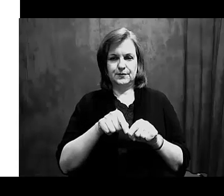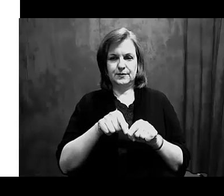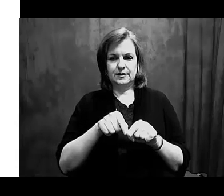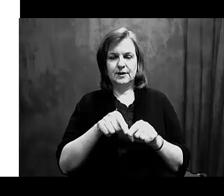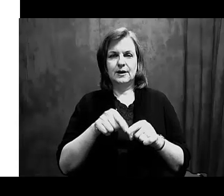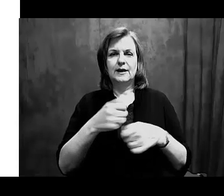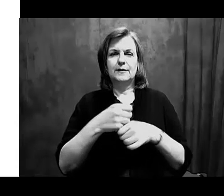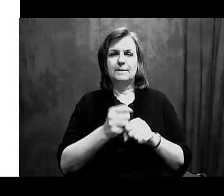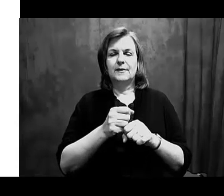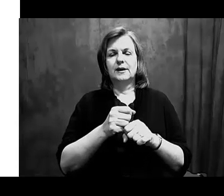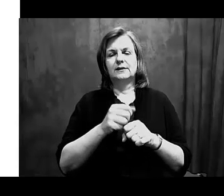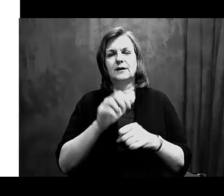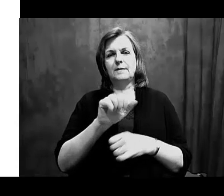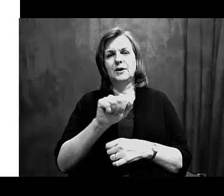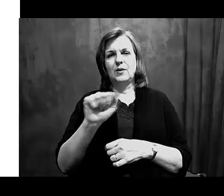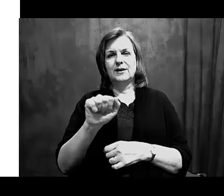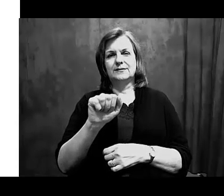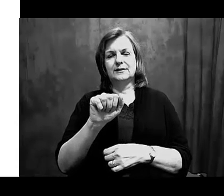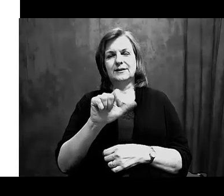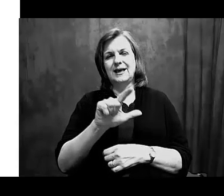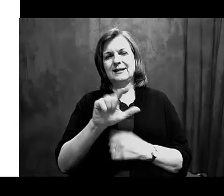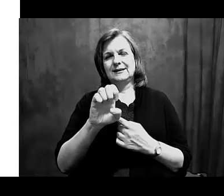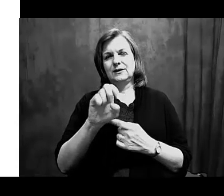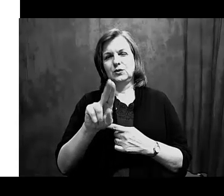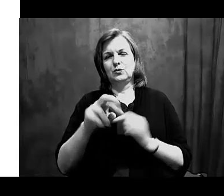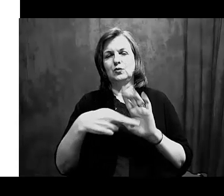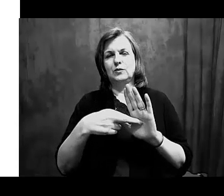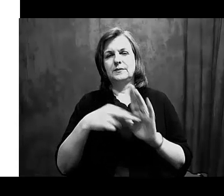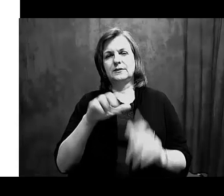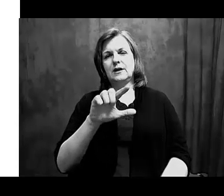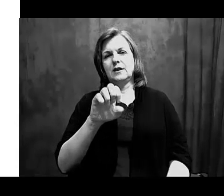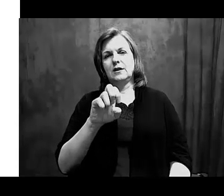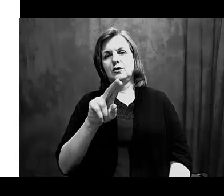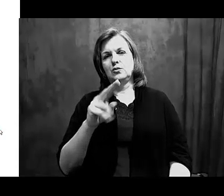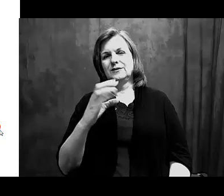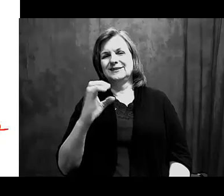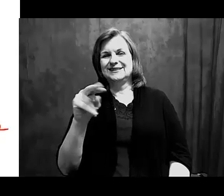I code for the amino acid "Leu" or leucine